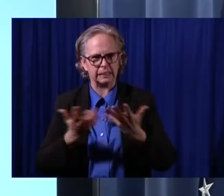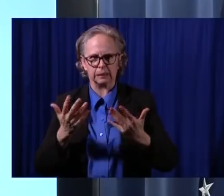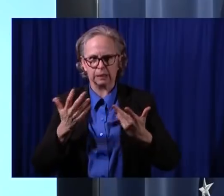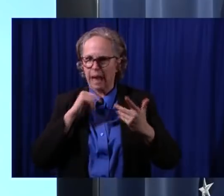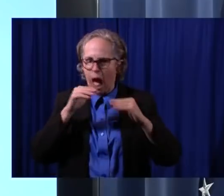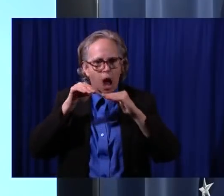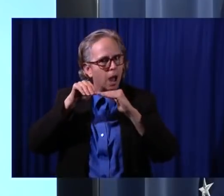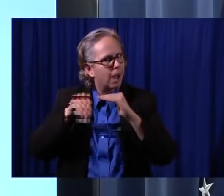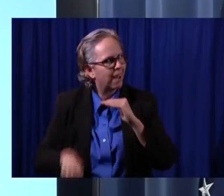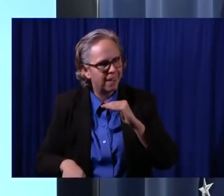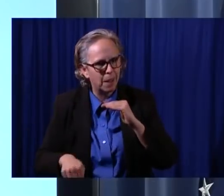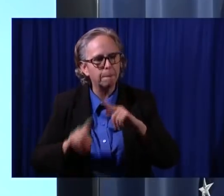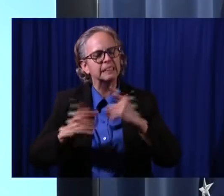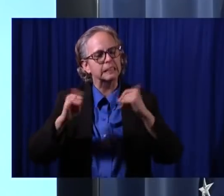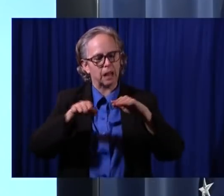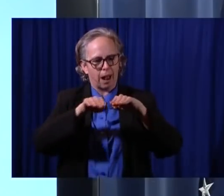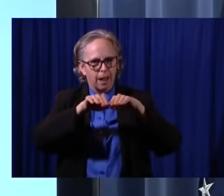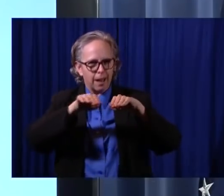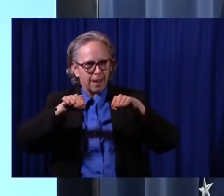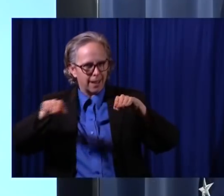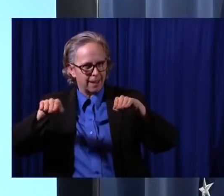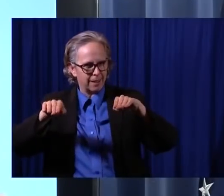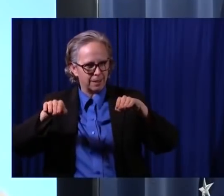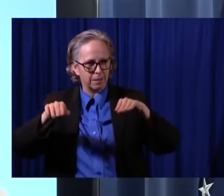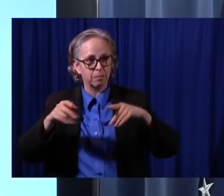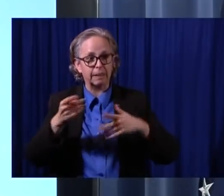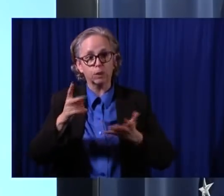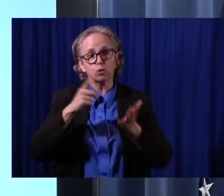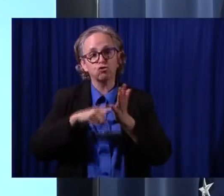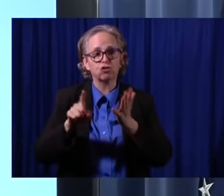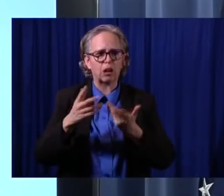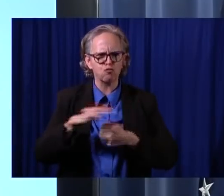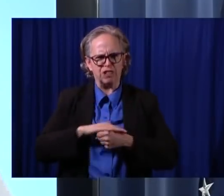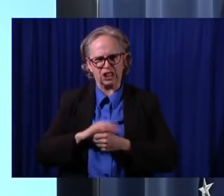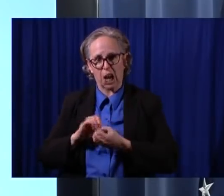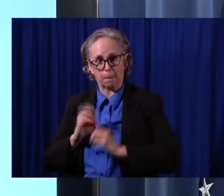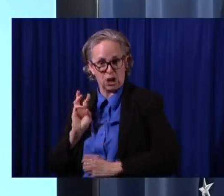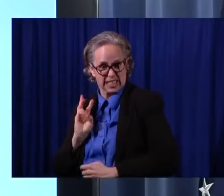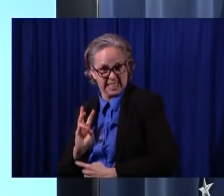THE REGION IT'S JUST UP TO ONE, ALL THAT REALLY NEEDS IS IT HAS